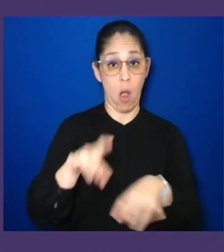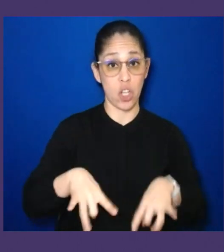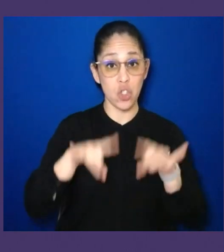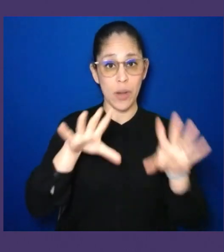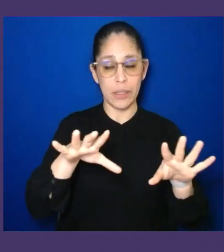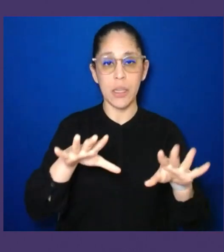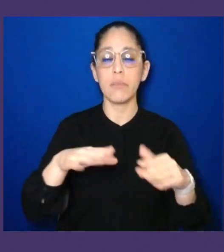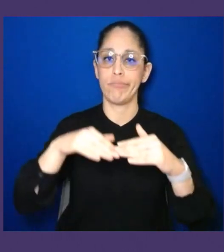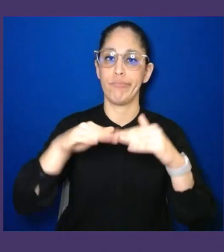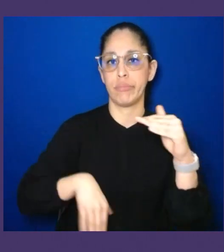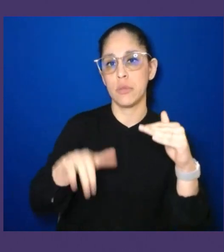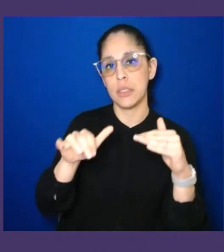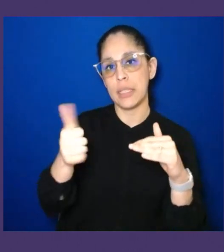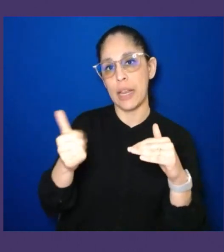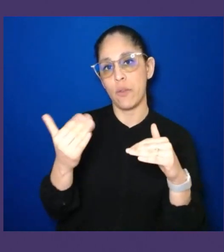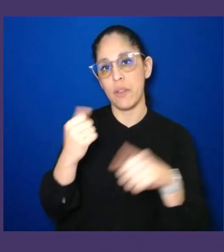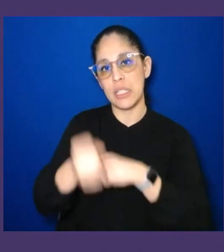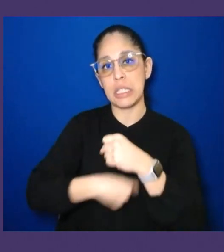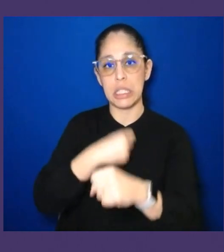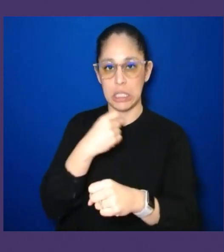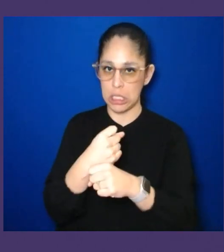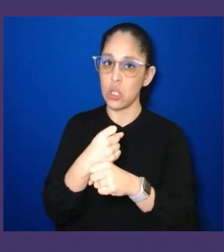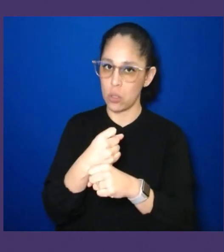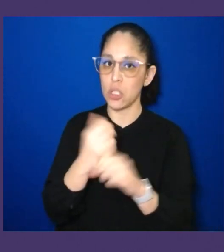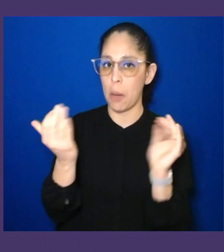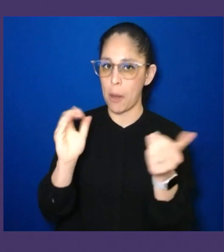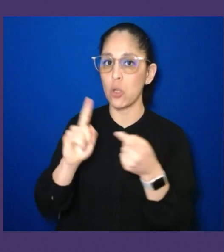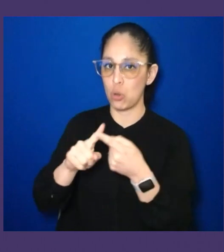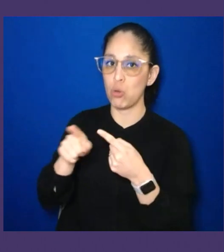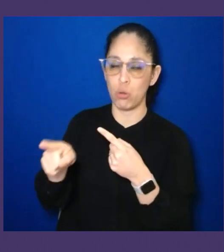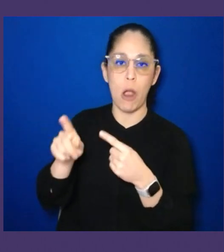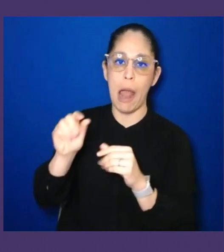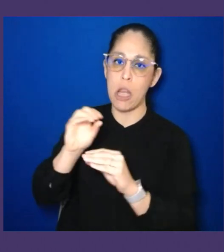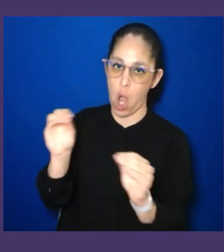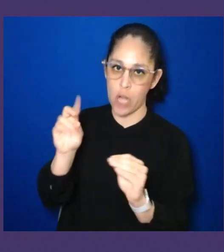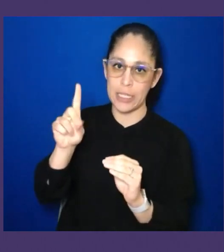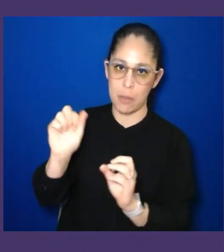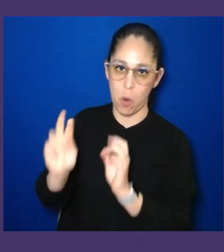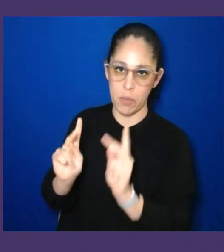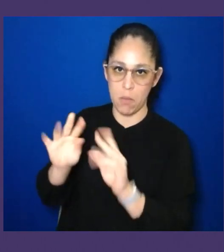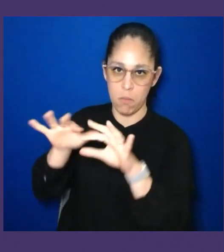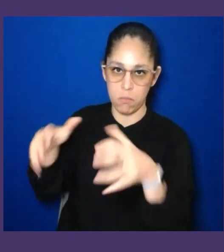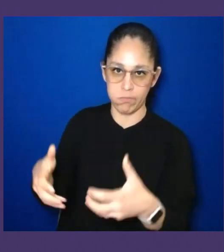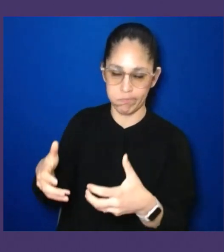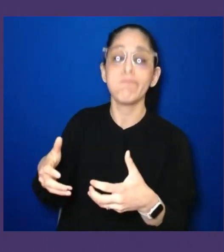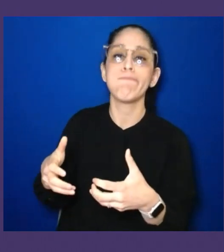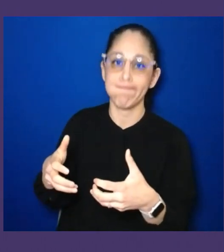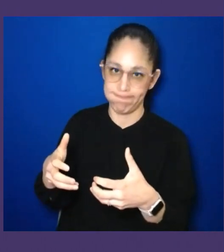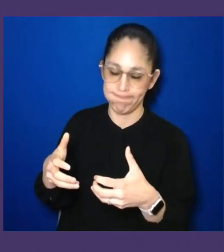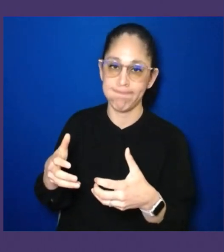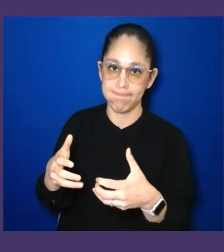some areas than the rest of the population, and in many places, far higher than that,